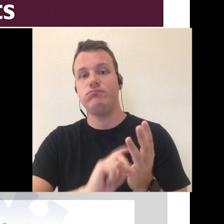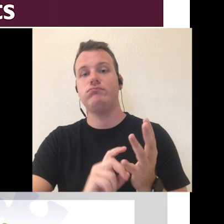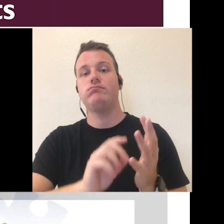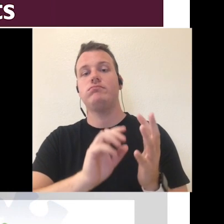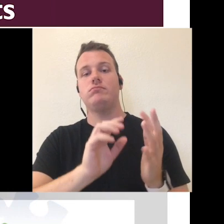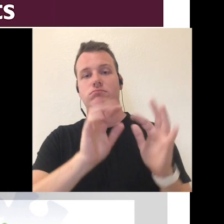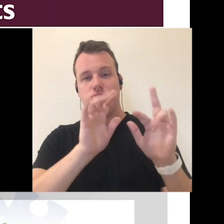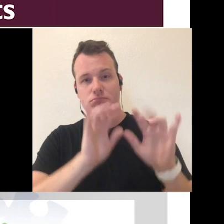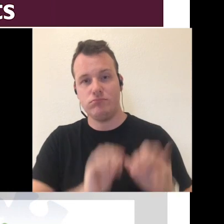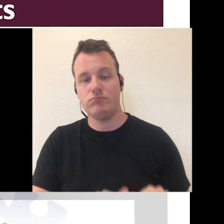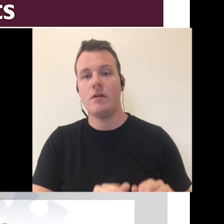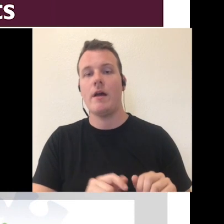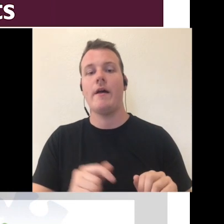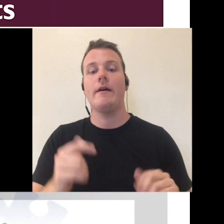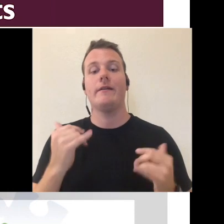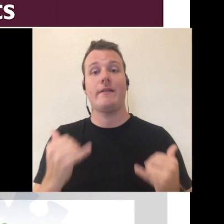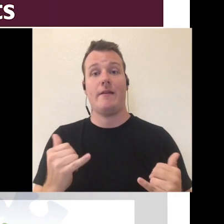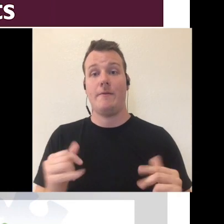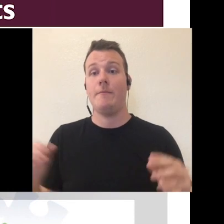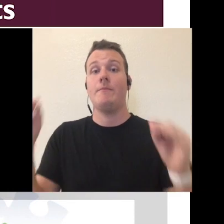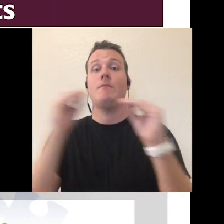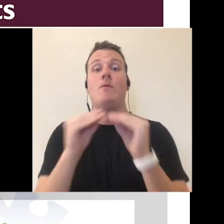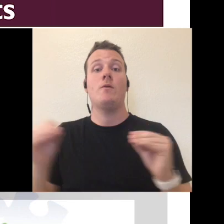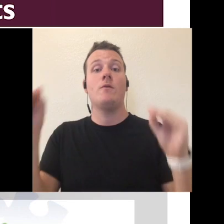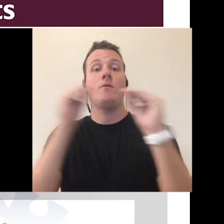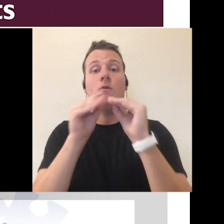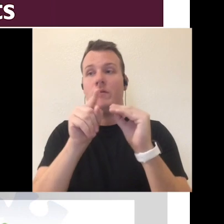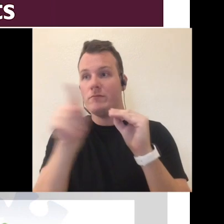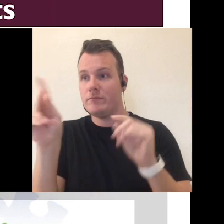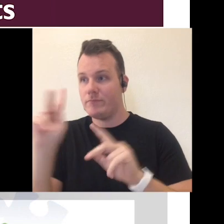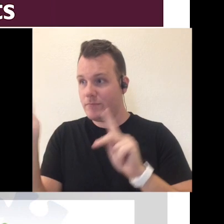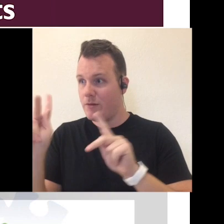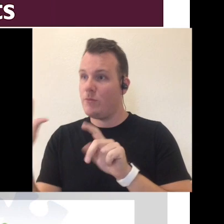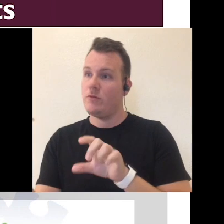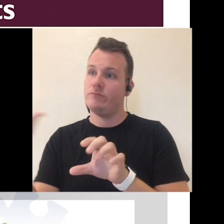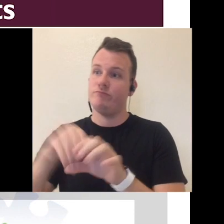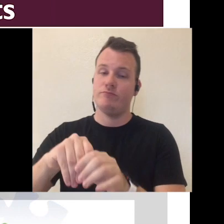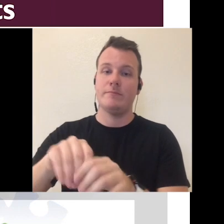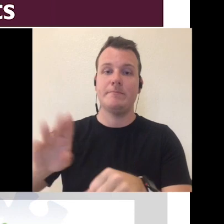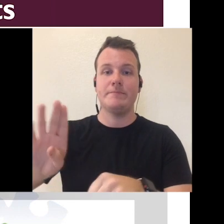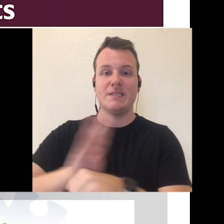the book together and watch how how more people are getting involved in the